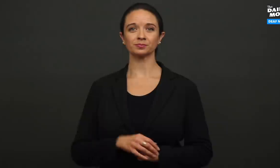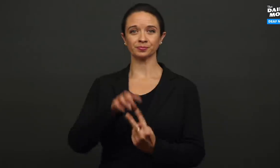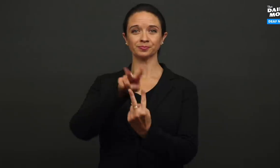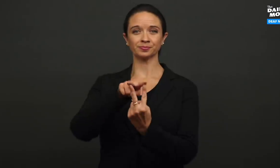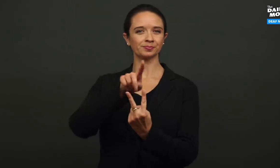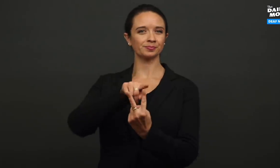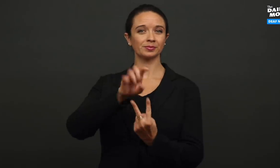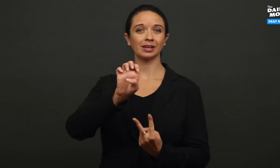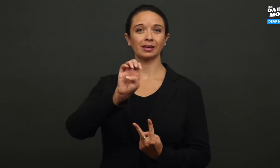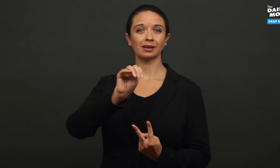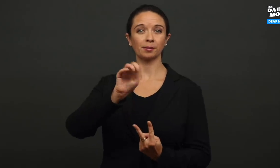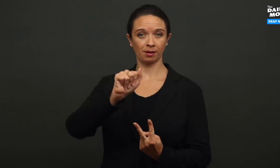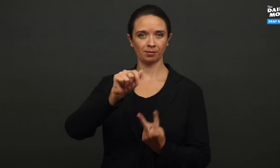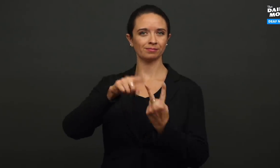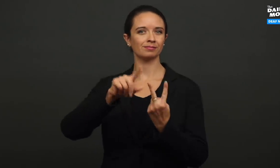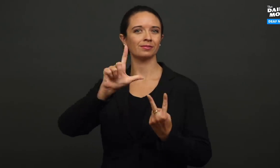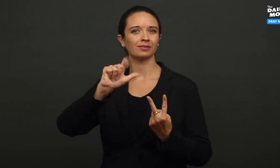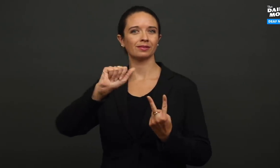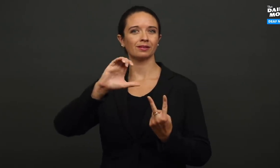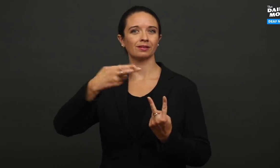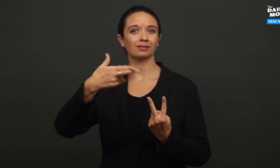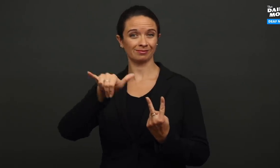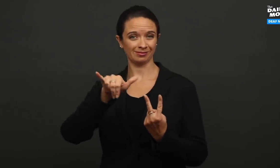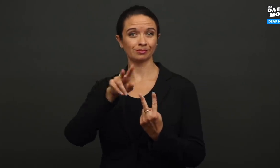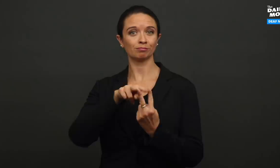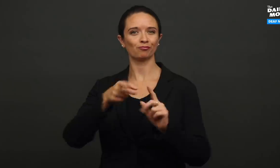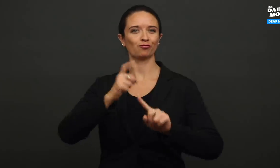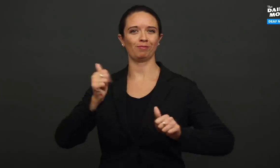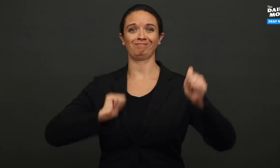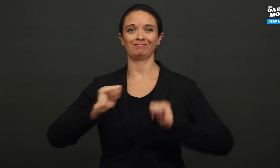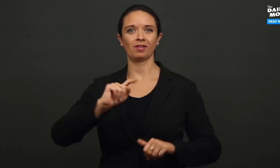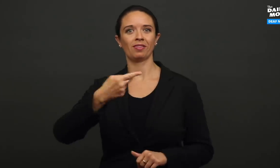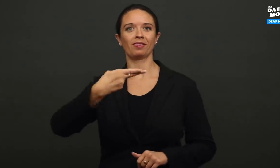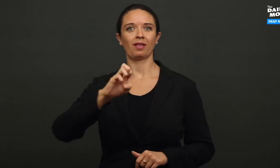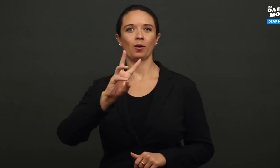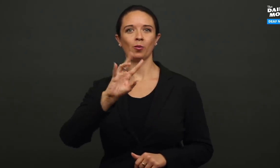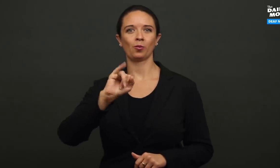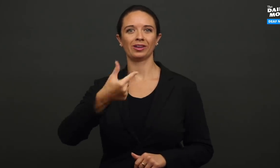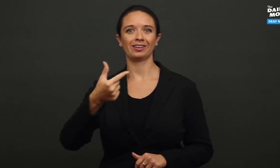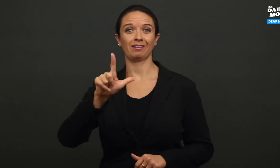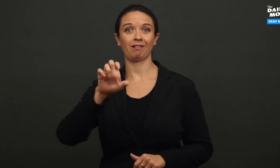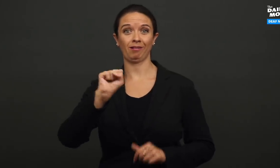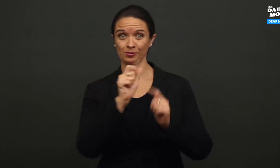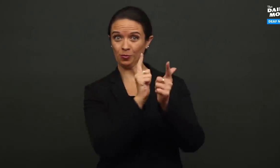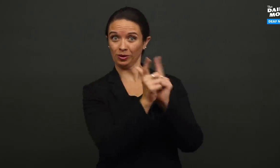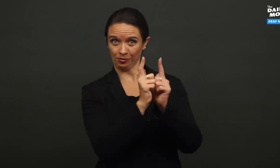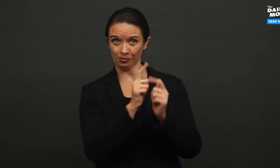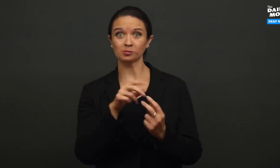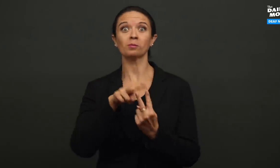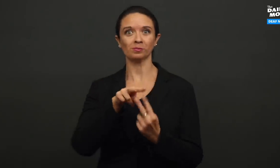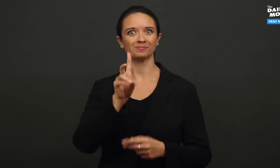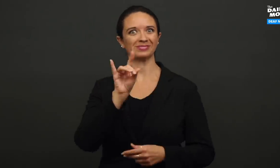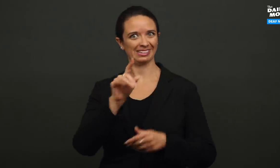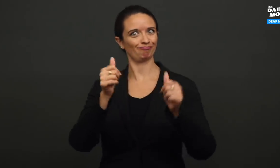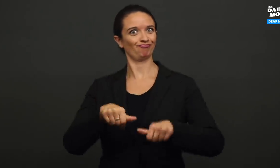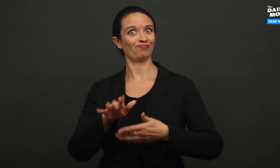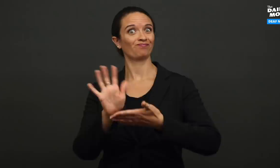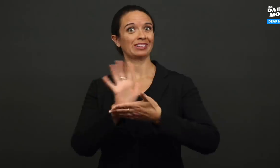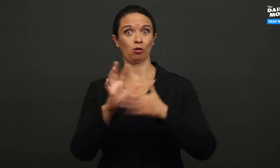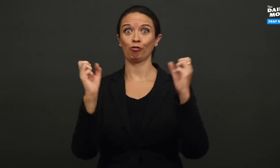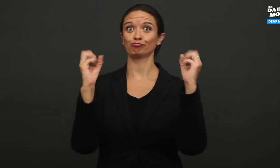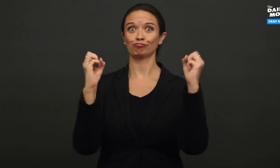Emma and Lachy from "The Wiggles" did a video in